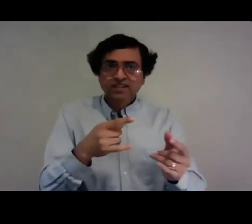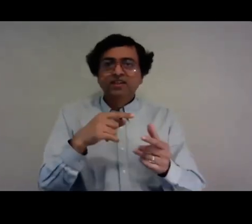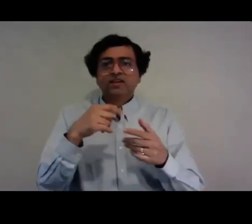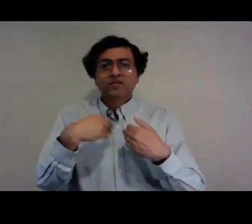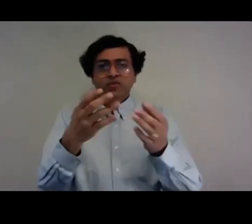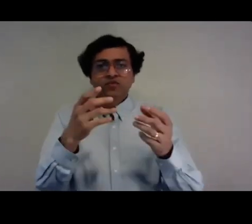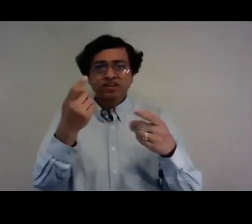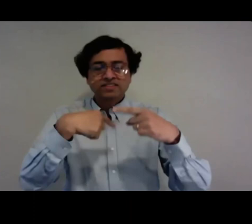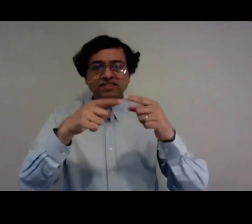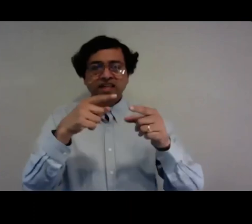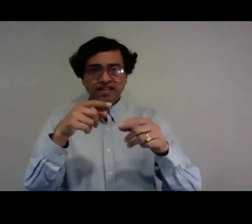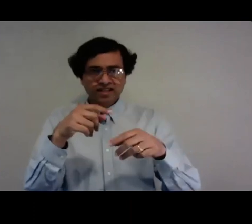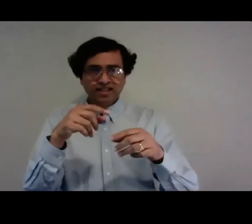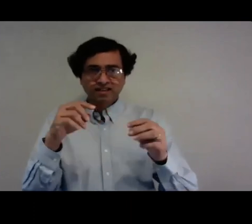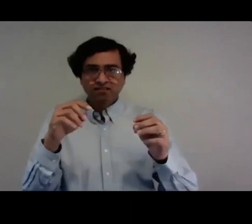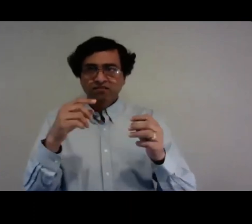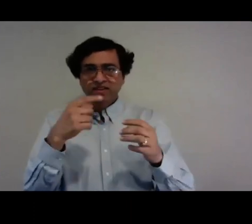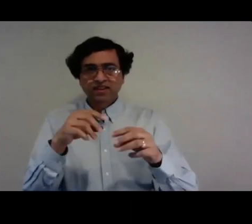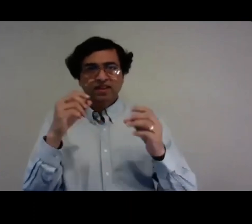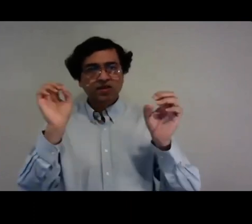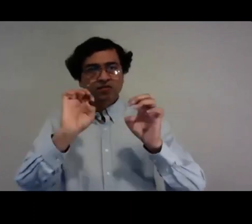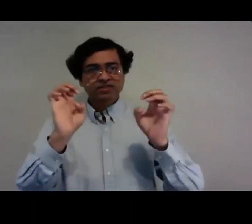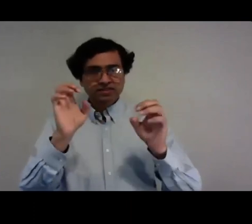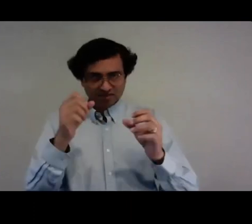They might not be fluent readers so you might want